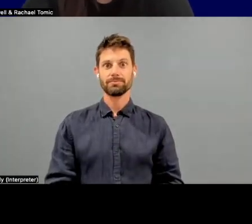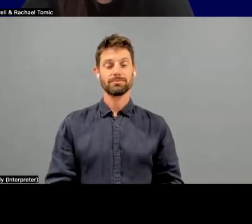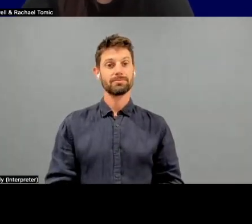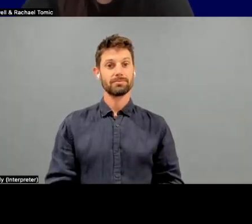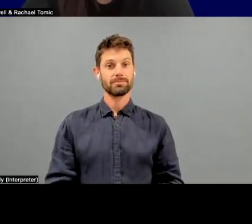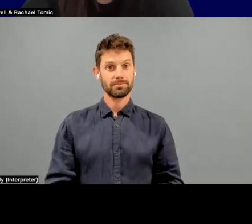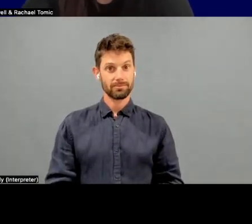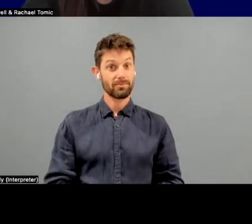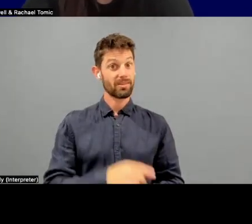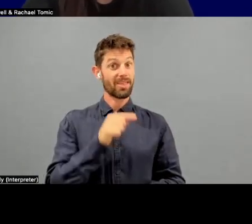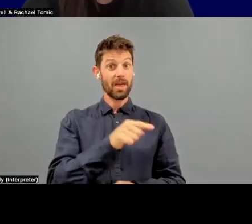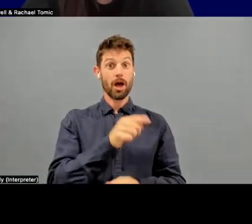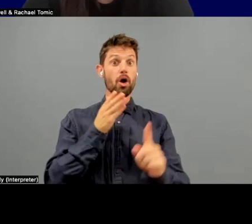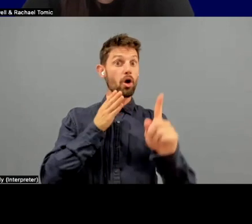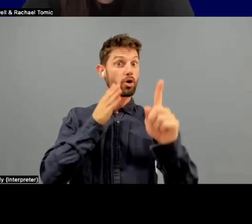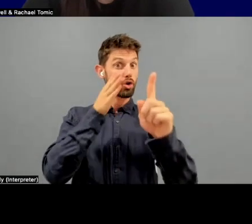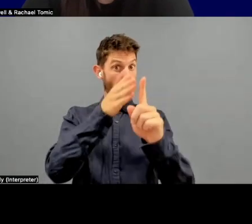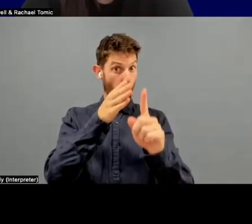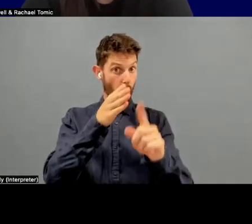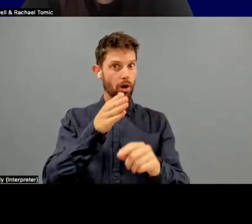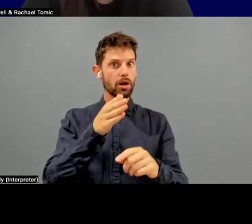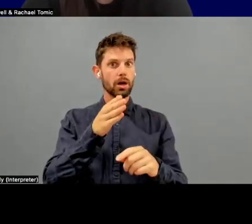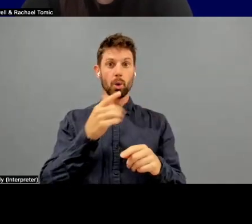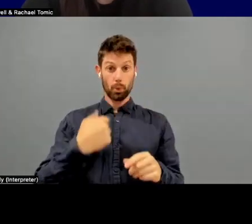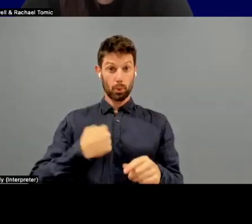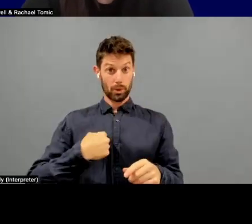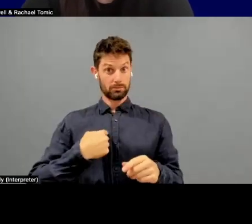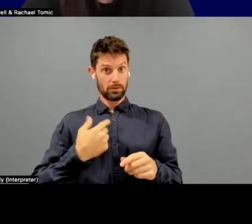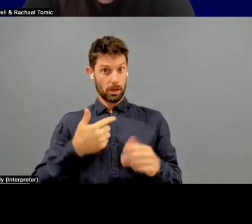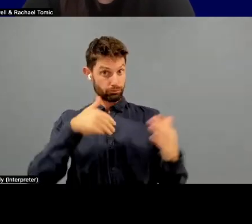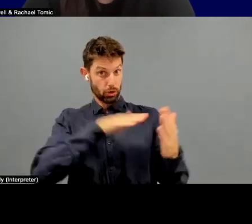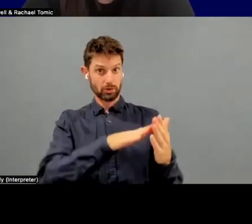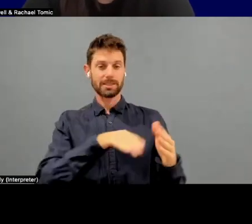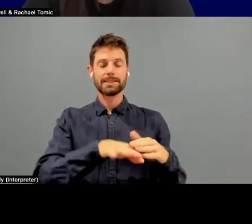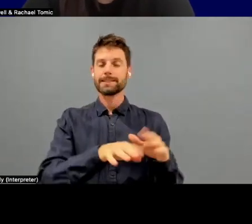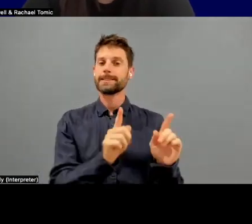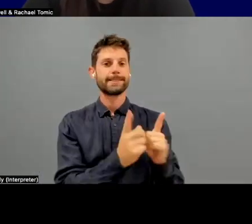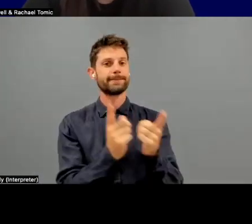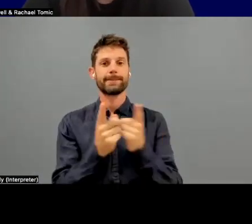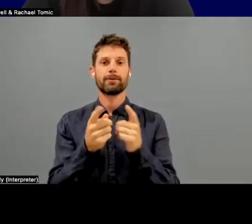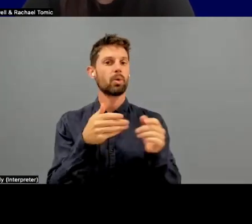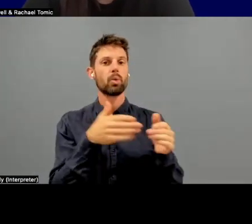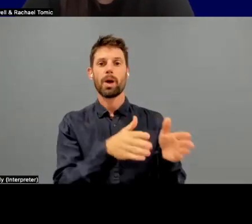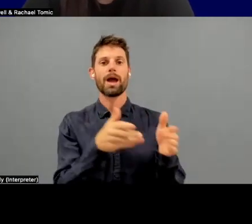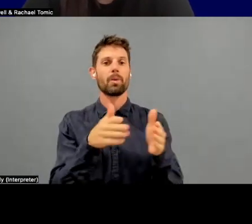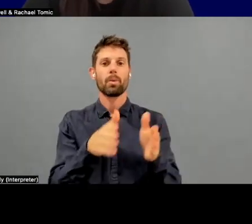of ways considering Hannah's complex needs. So, before we can jump in and start working